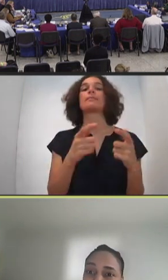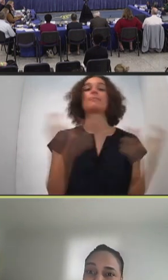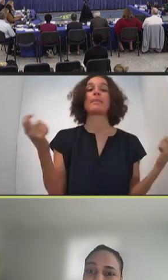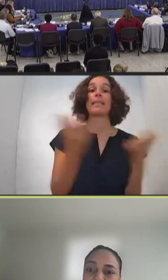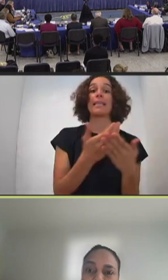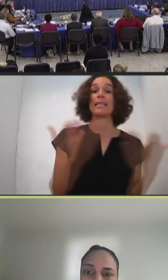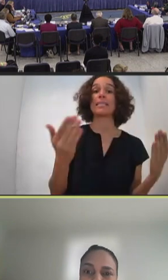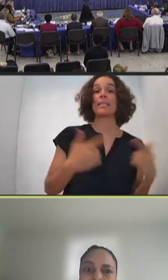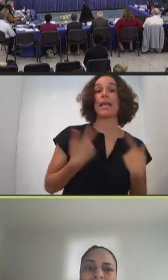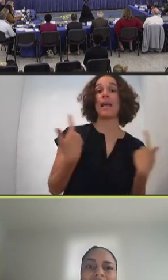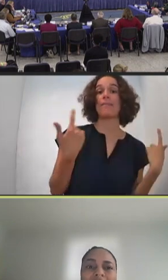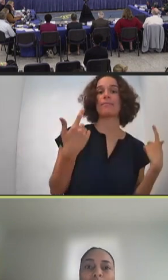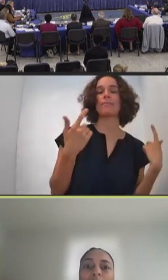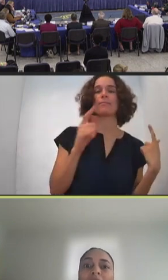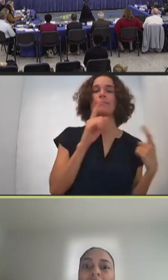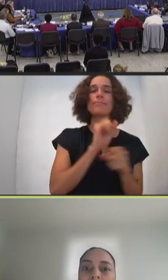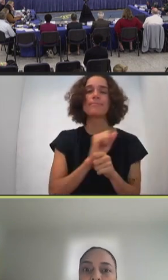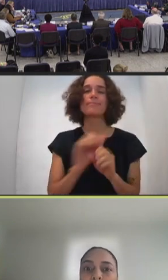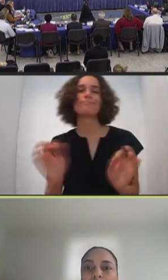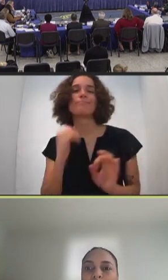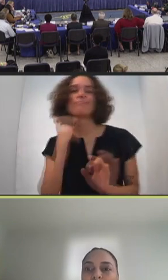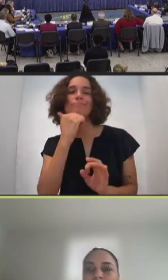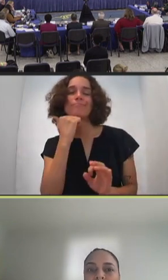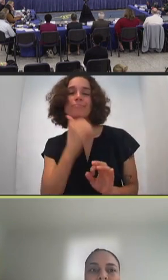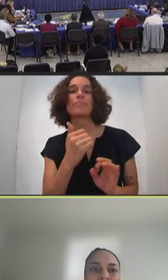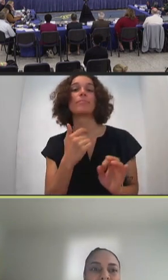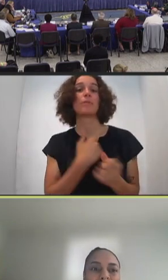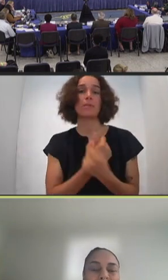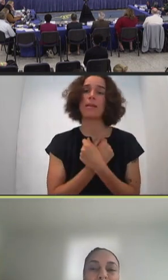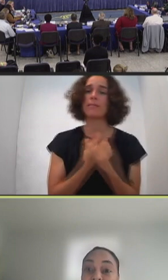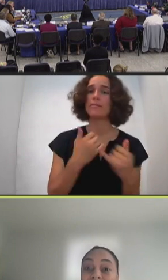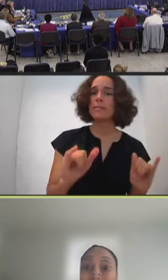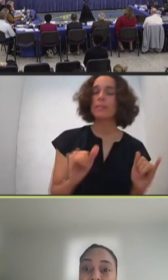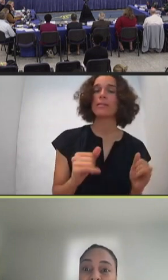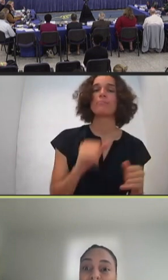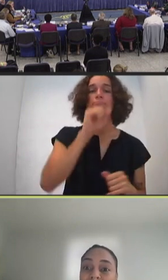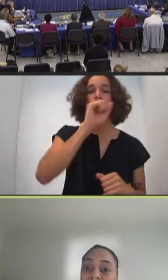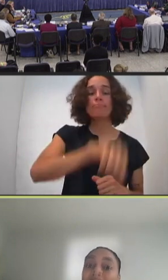to take for granted. And that we want to help people protect themselves so that they